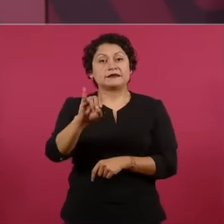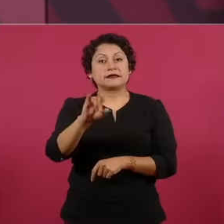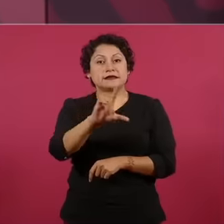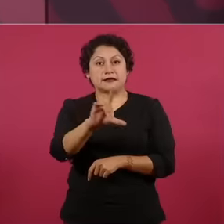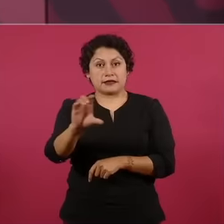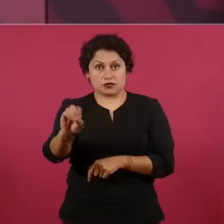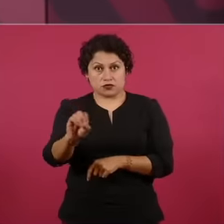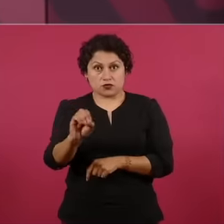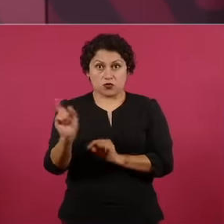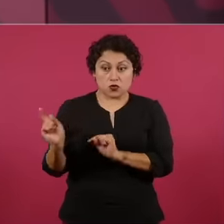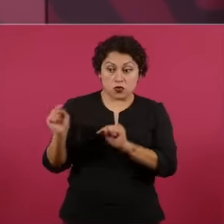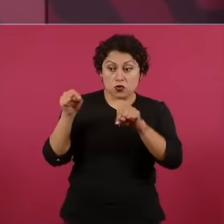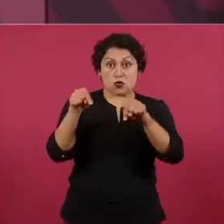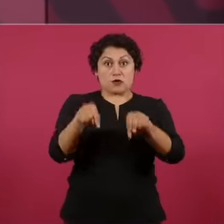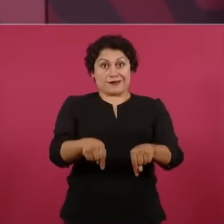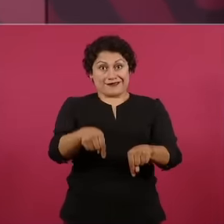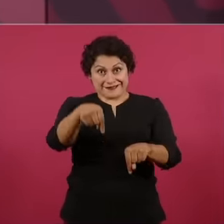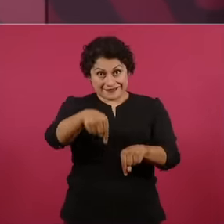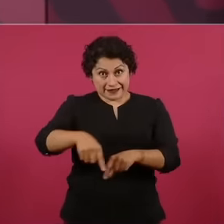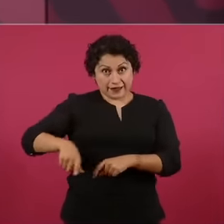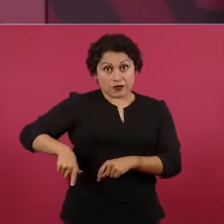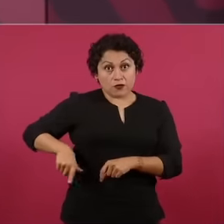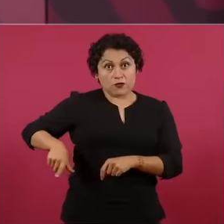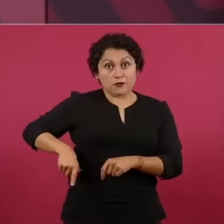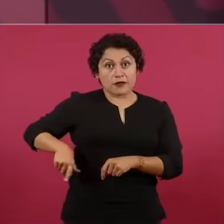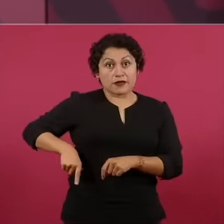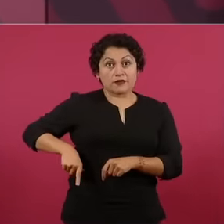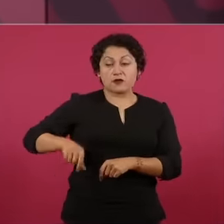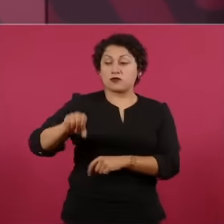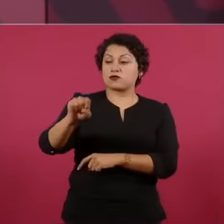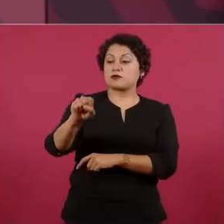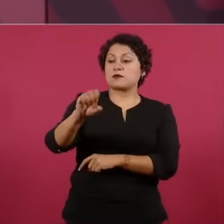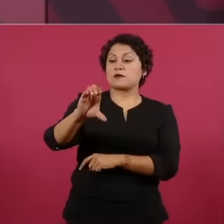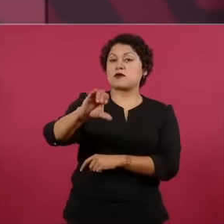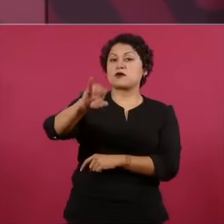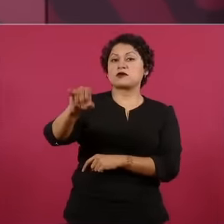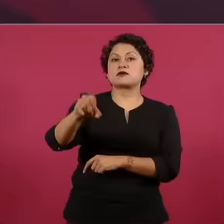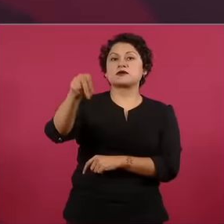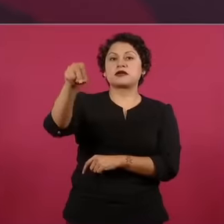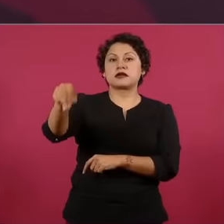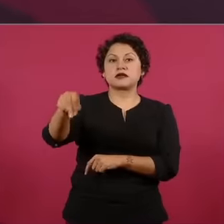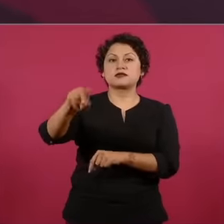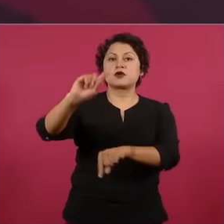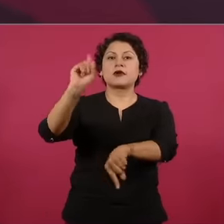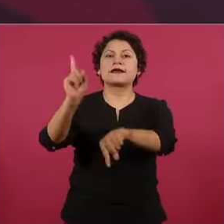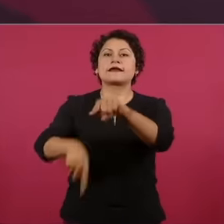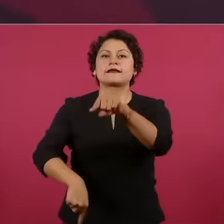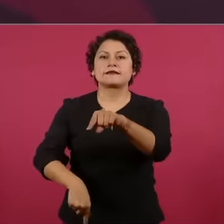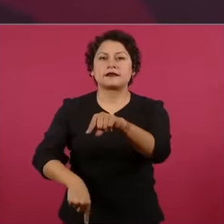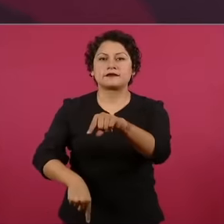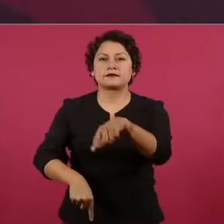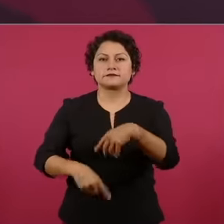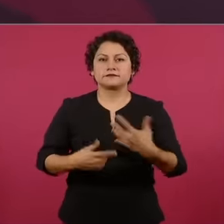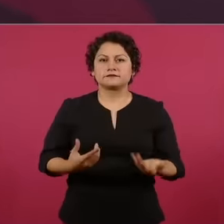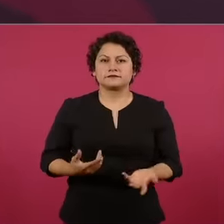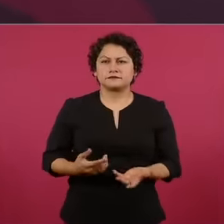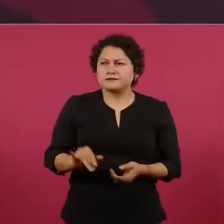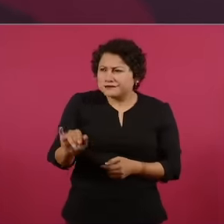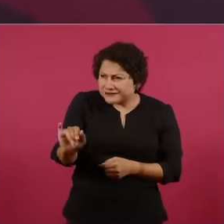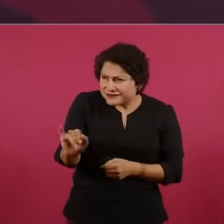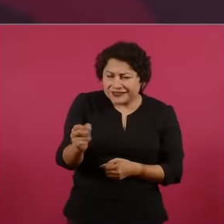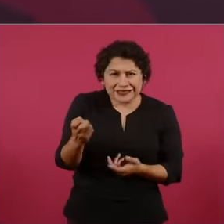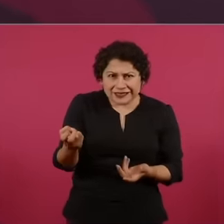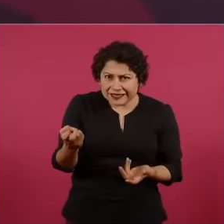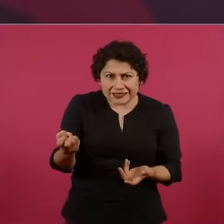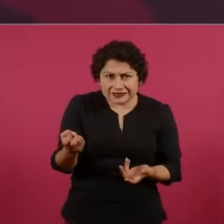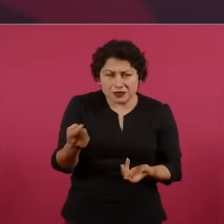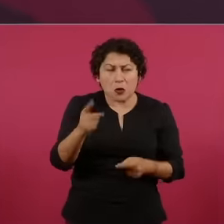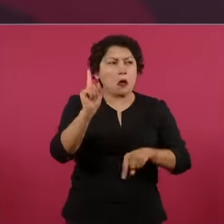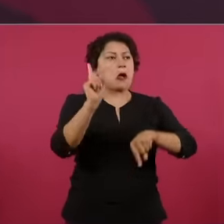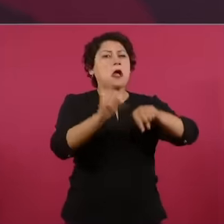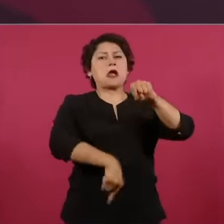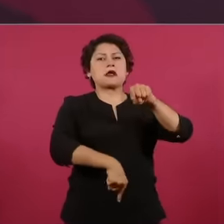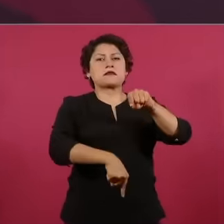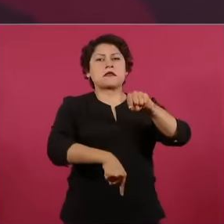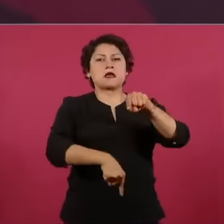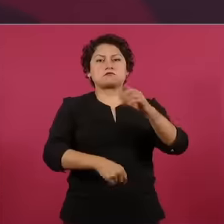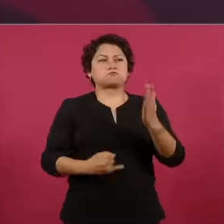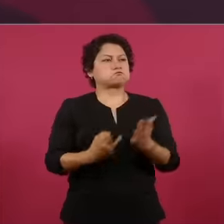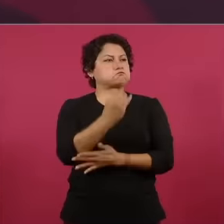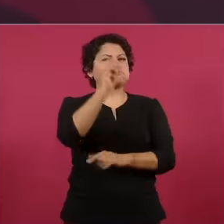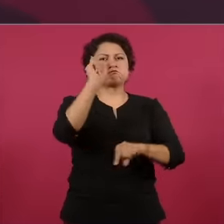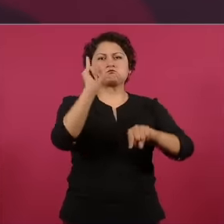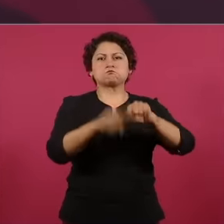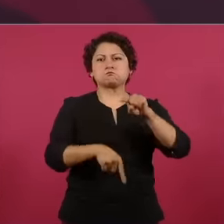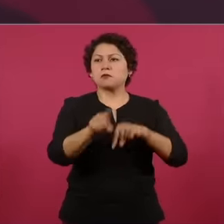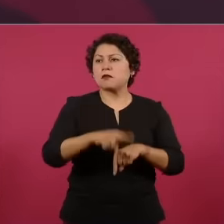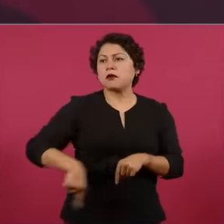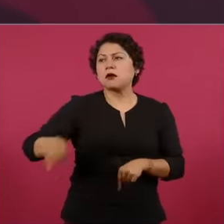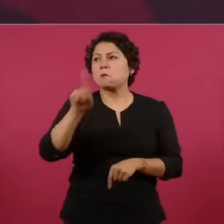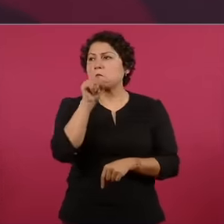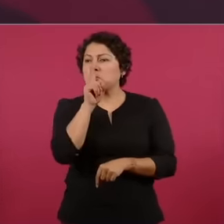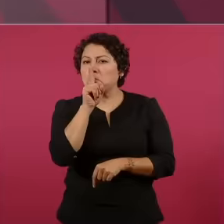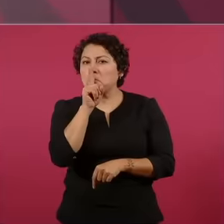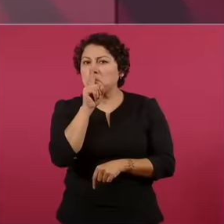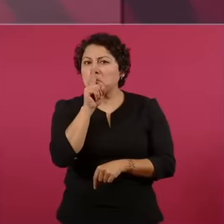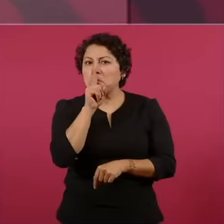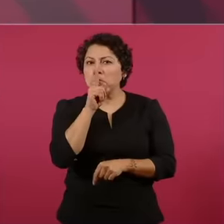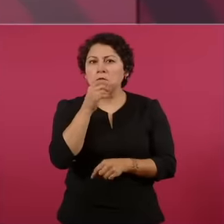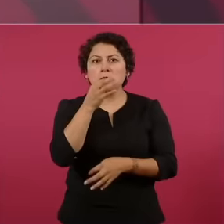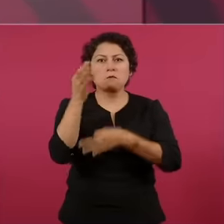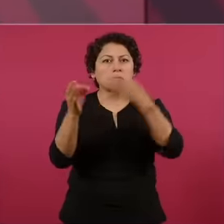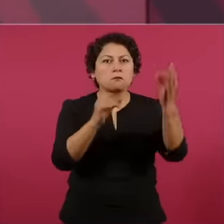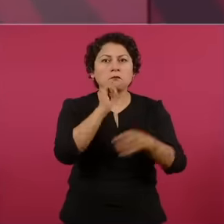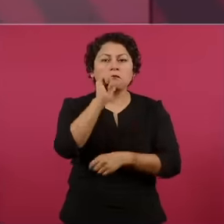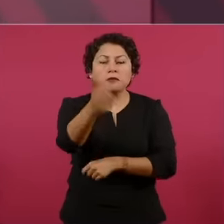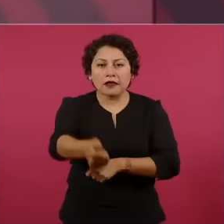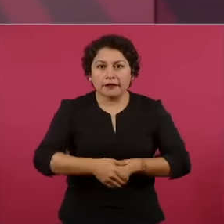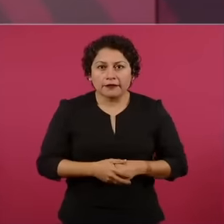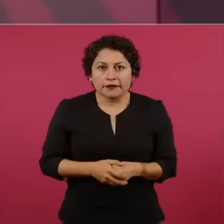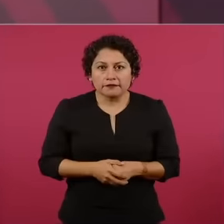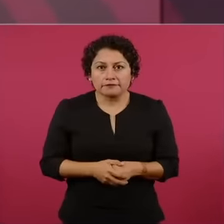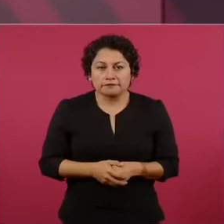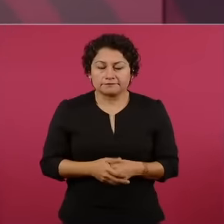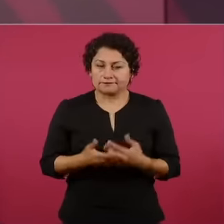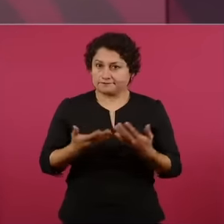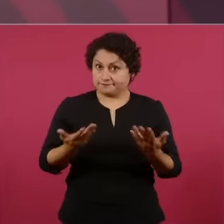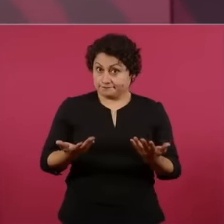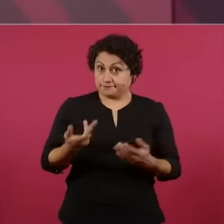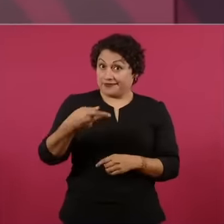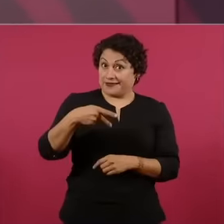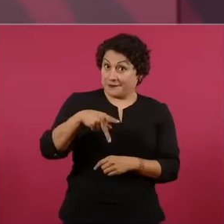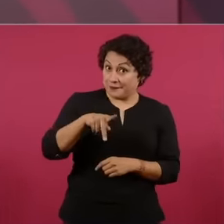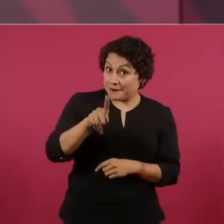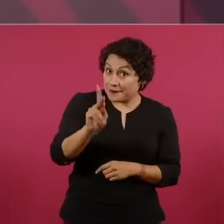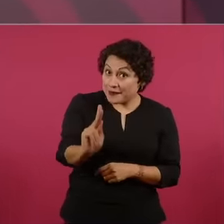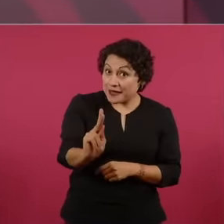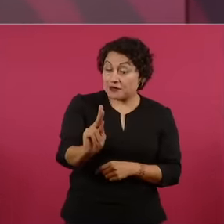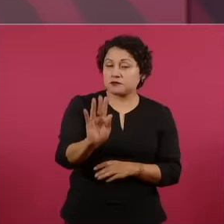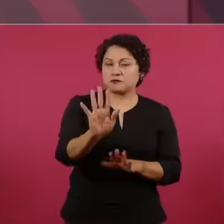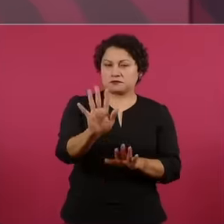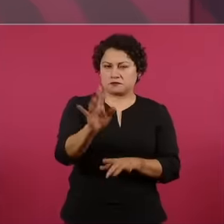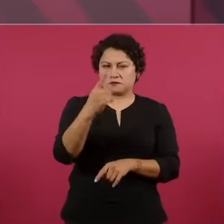court, yes no, no one said anything, it disappears to the supreme court, but so that the ministers will be